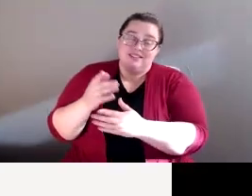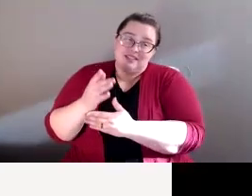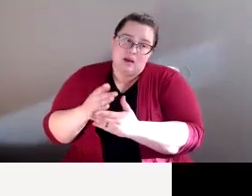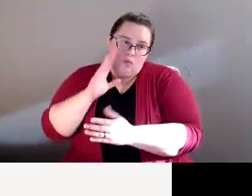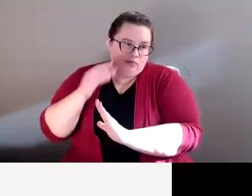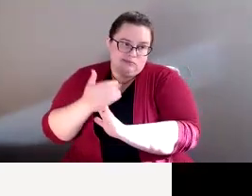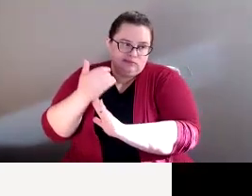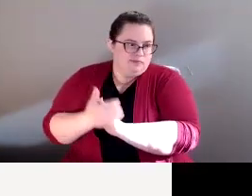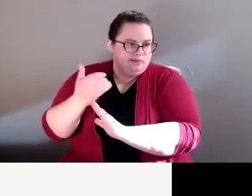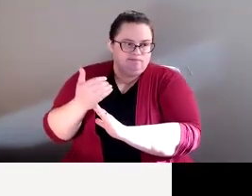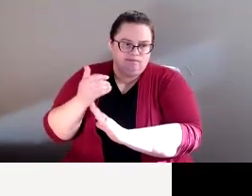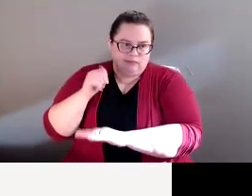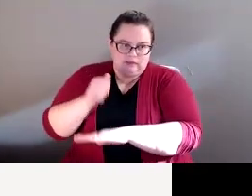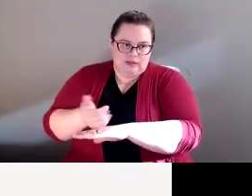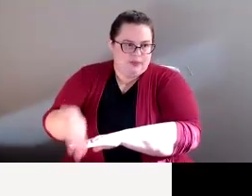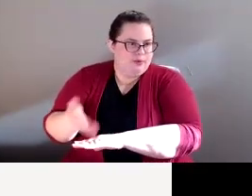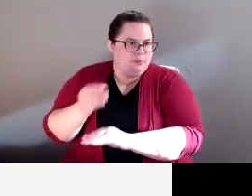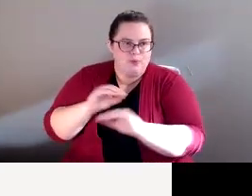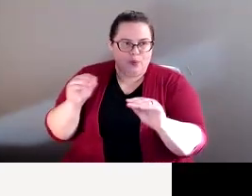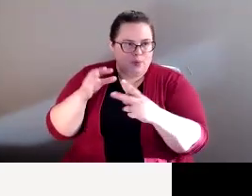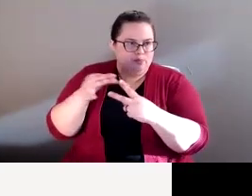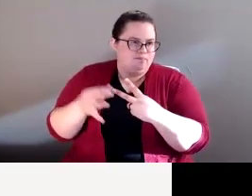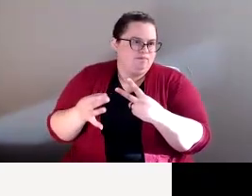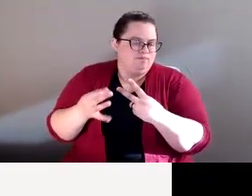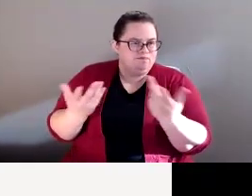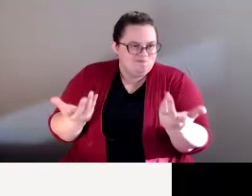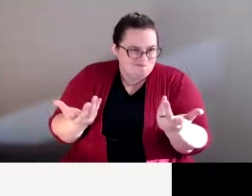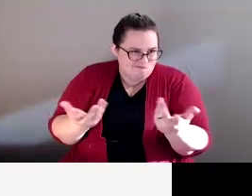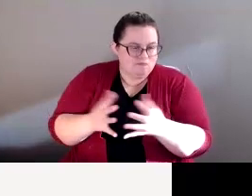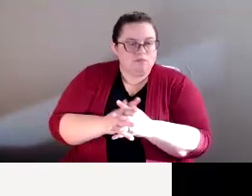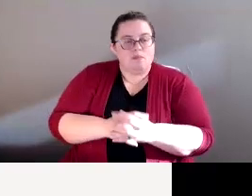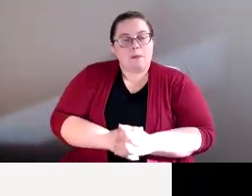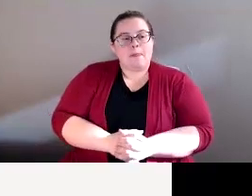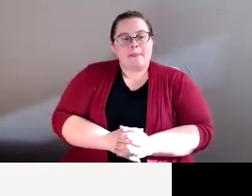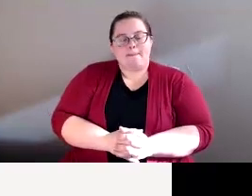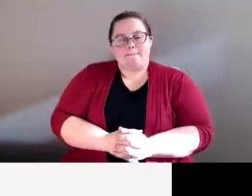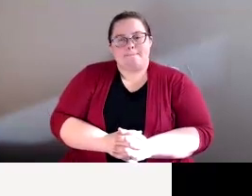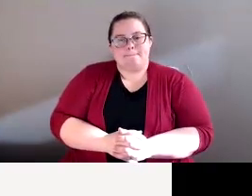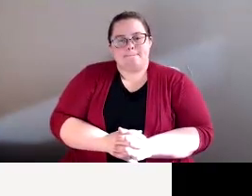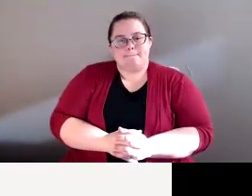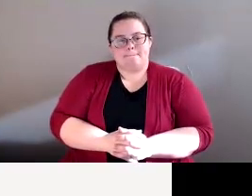And we just have no choice. Now, before I move off on this slide.